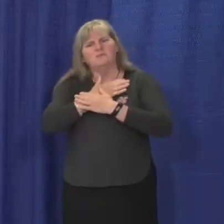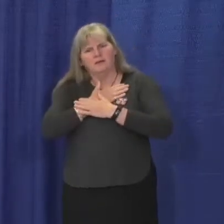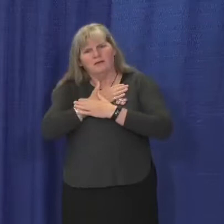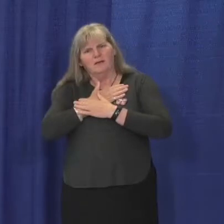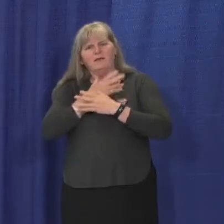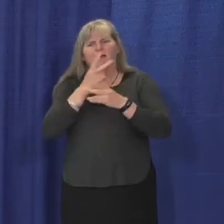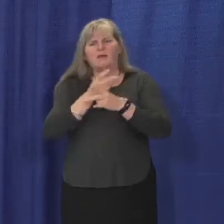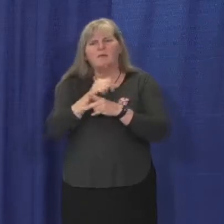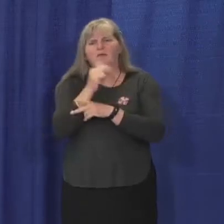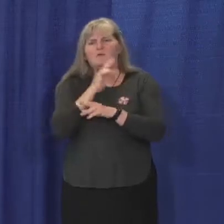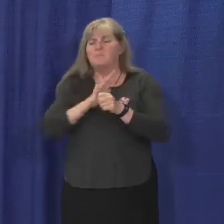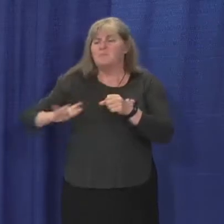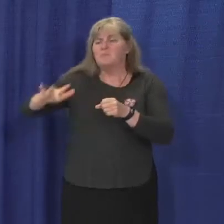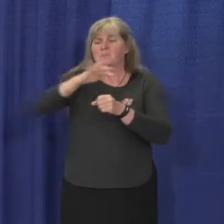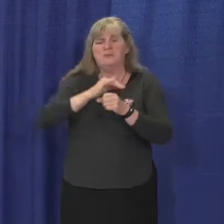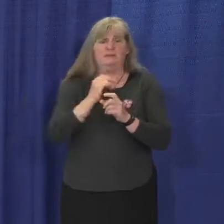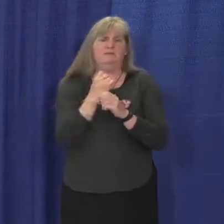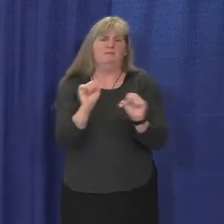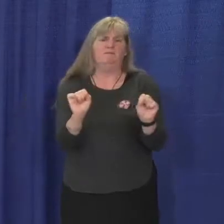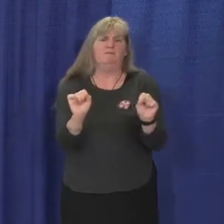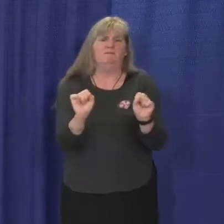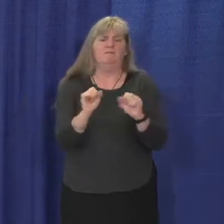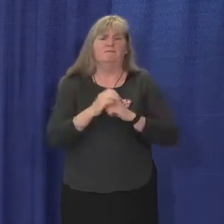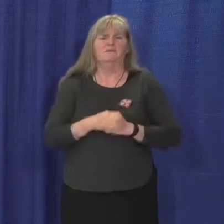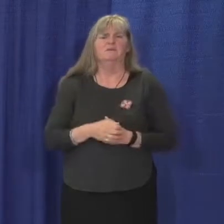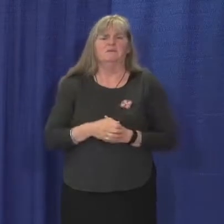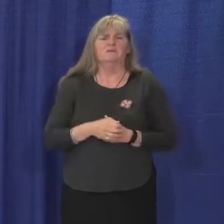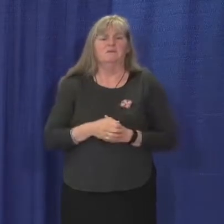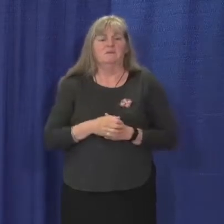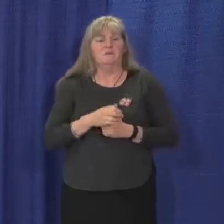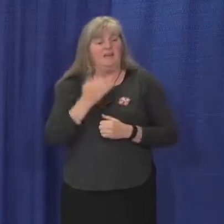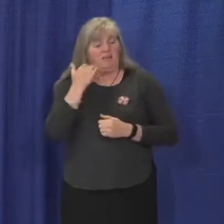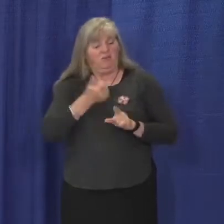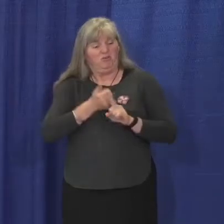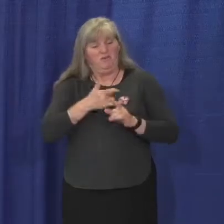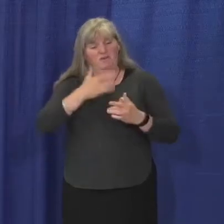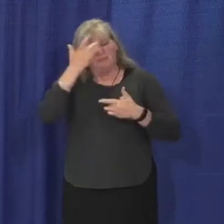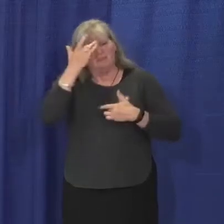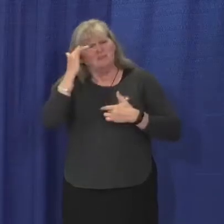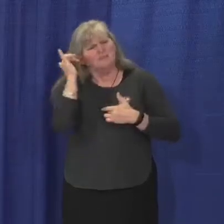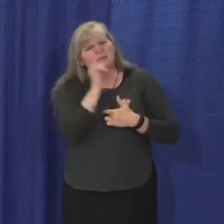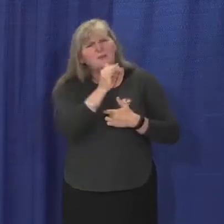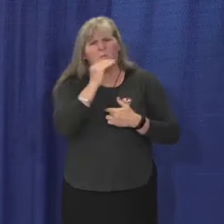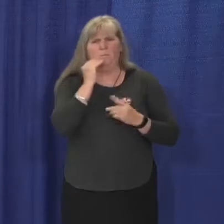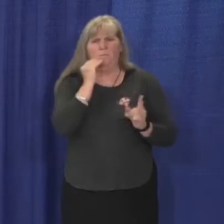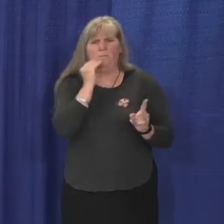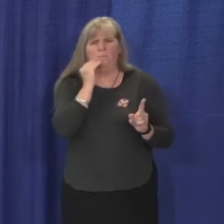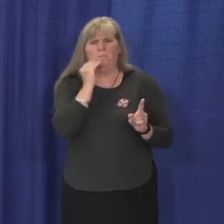risks you need and to keep those around you safe. Staying home and you don't feel